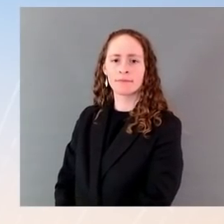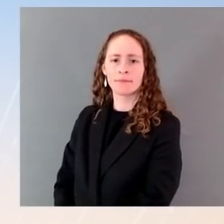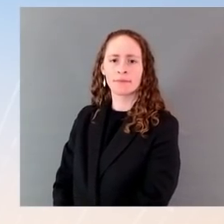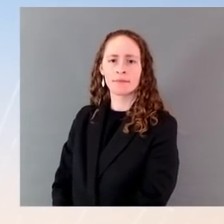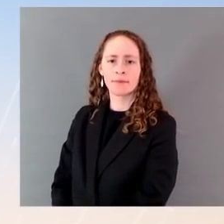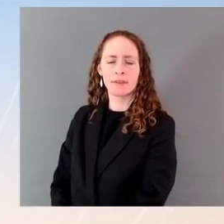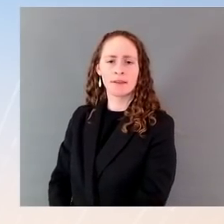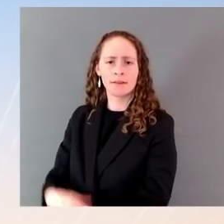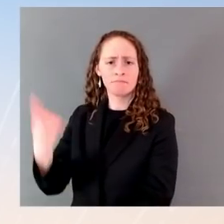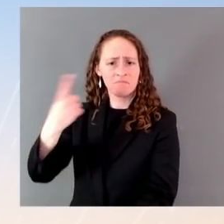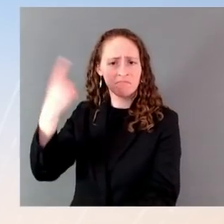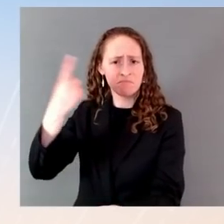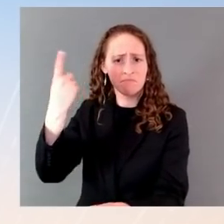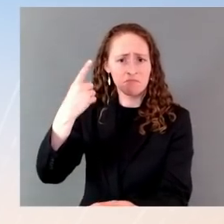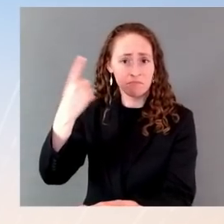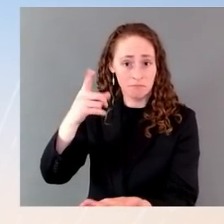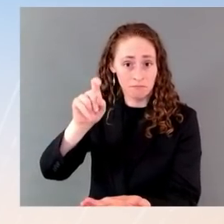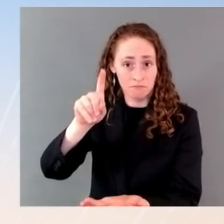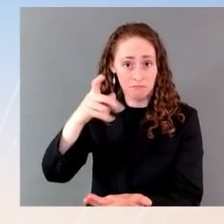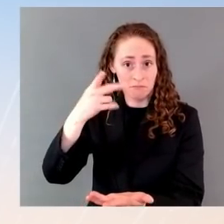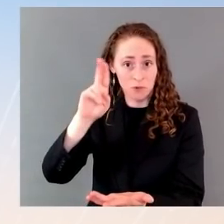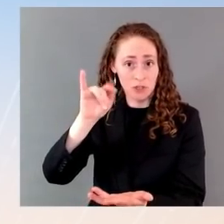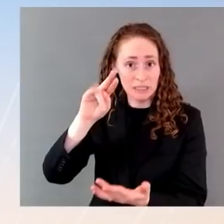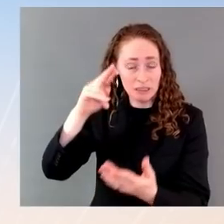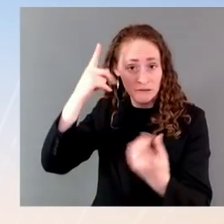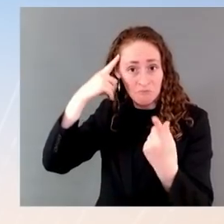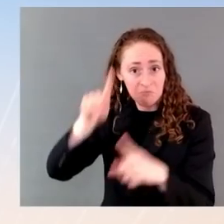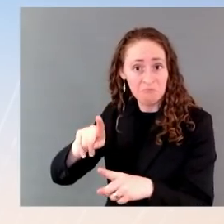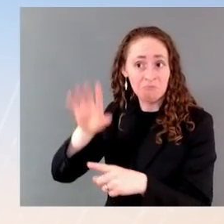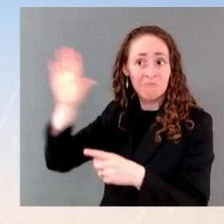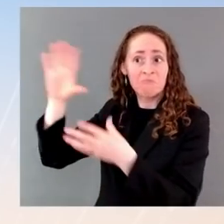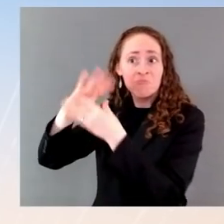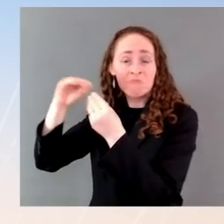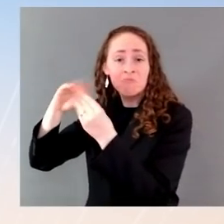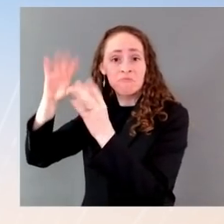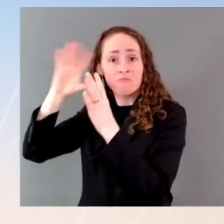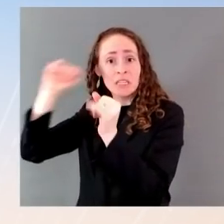And I will say that formal agreements or formal treaties